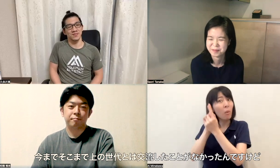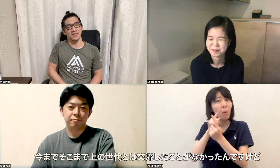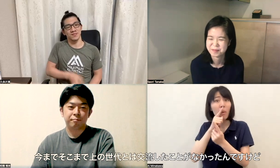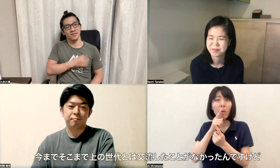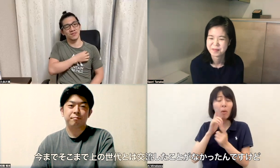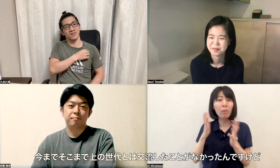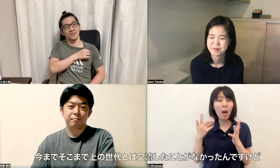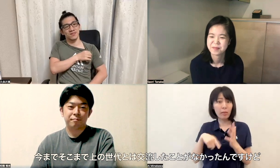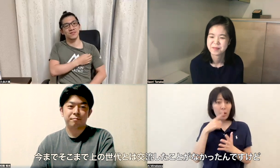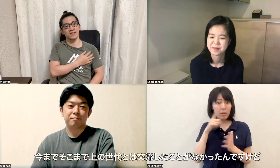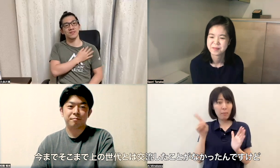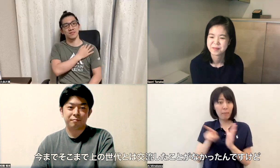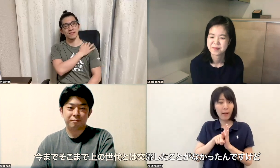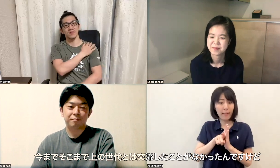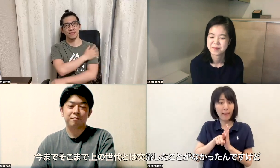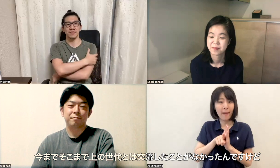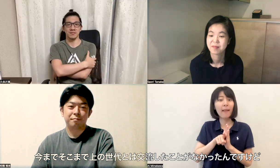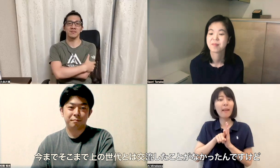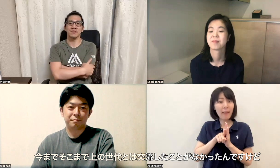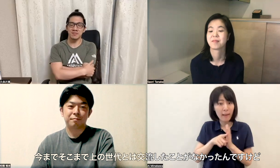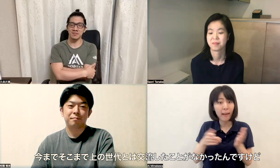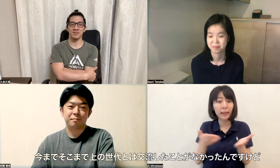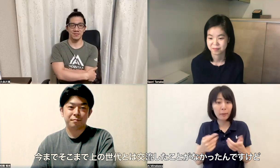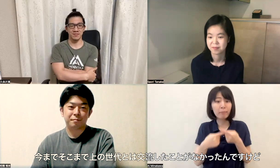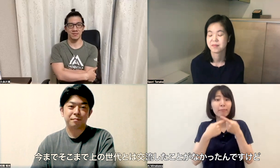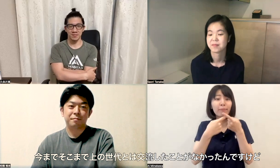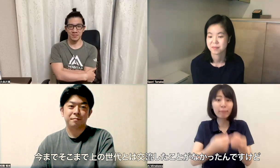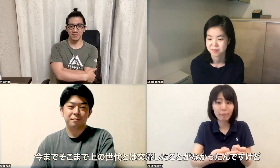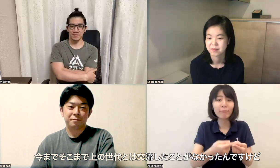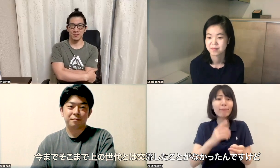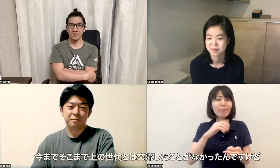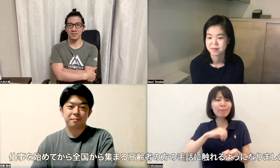I had never interacted with people of an older generation until that time.